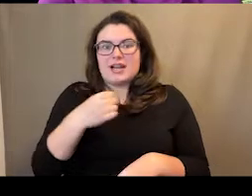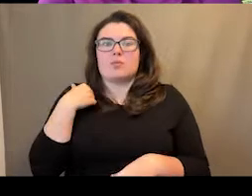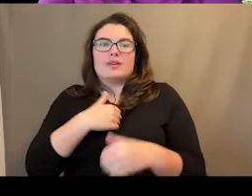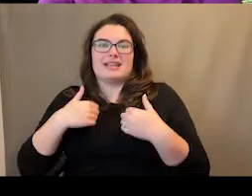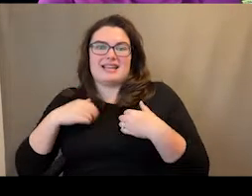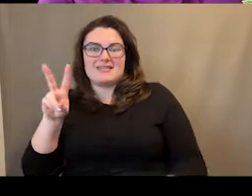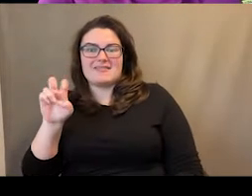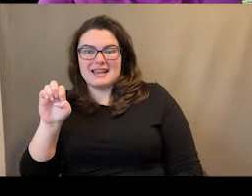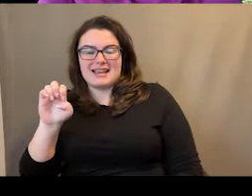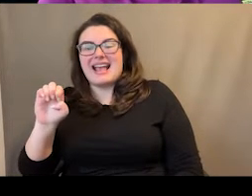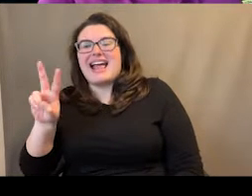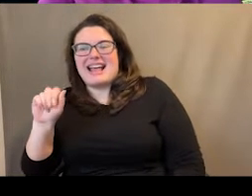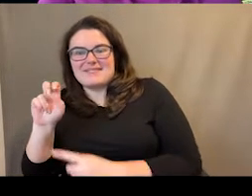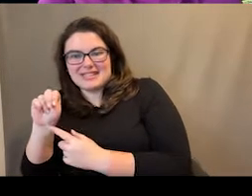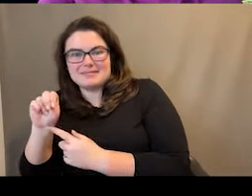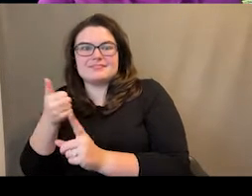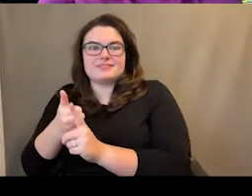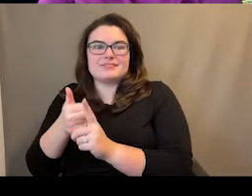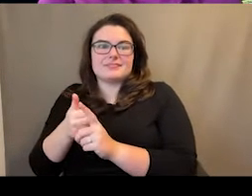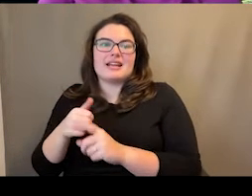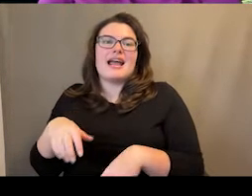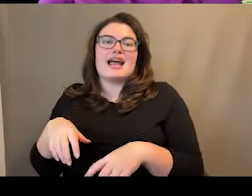who is the acting Deputy Assistant Director.